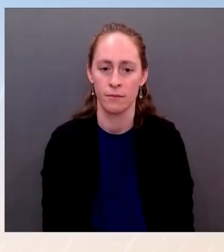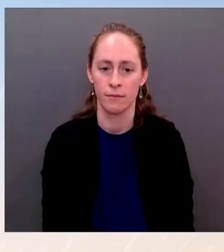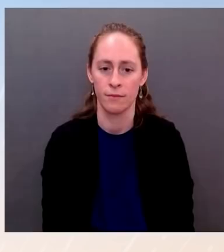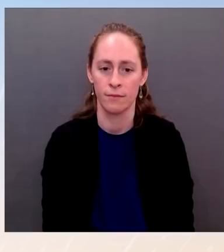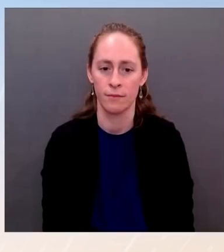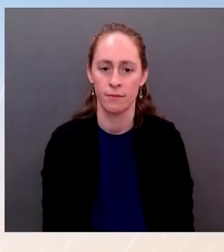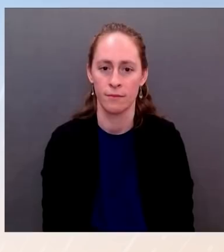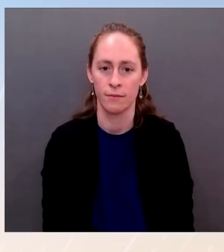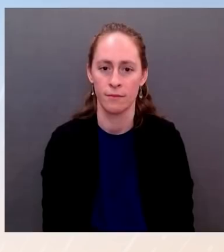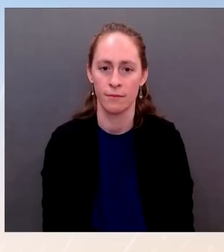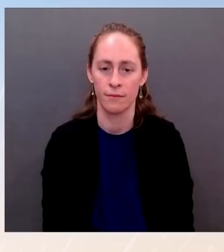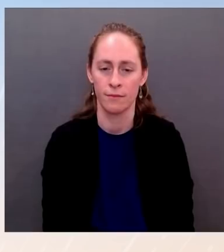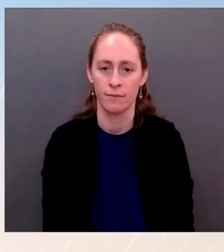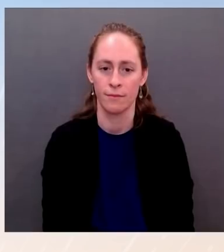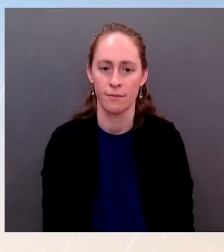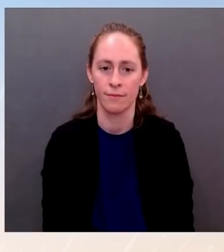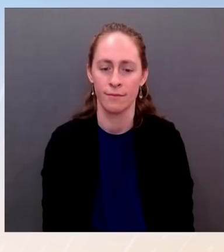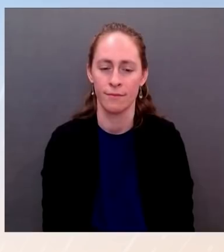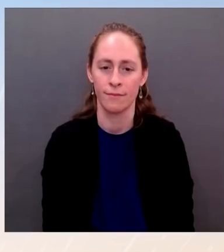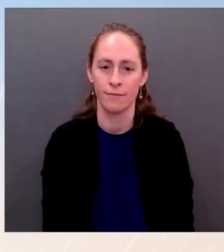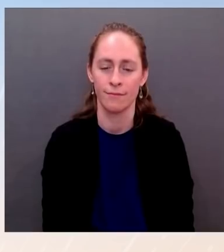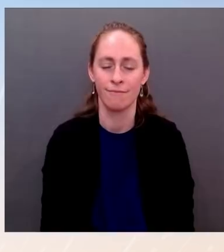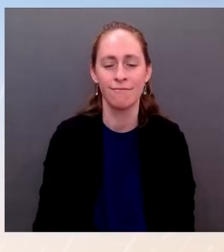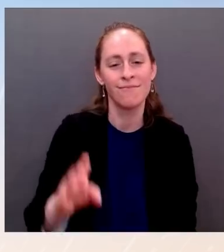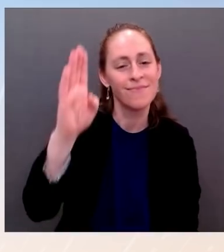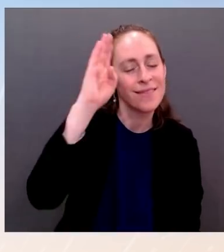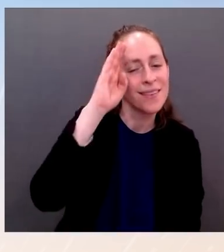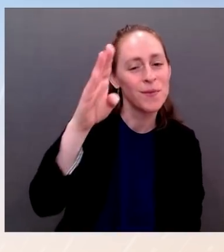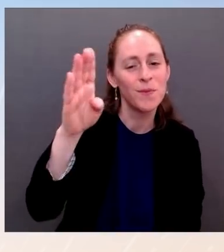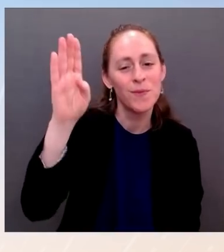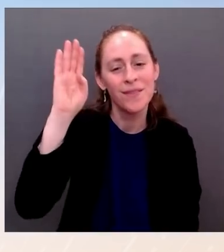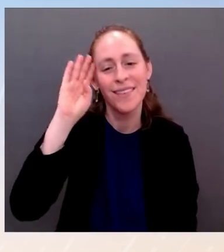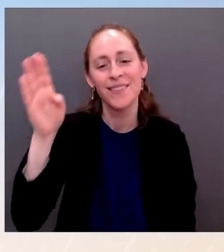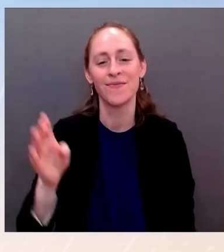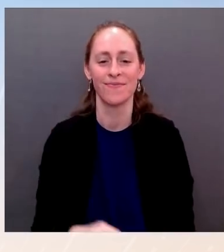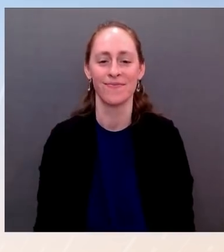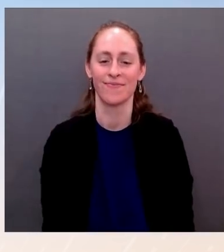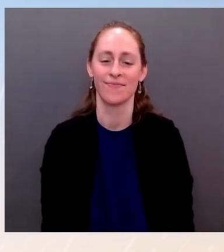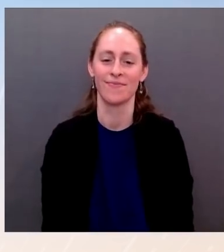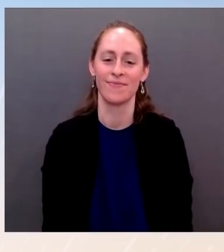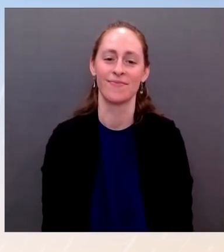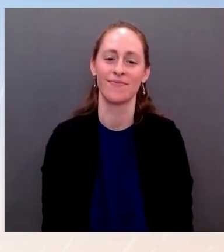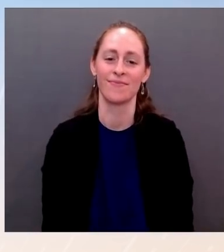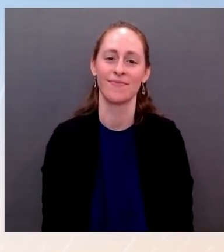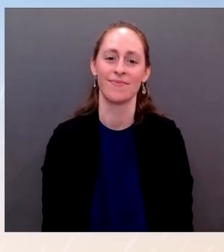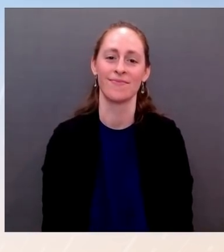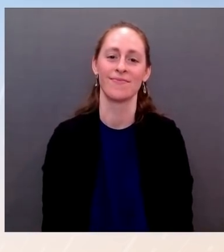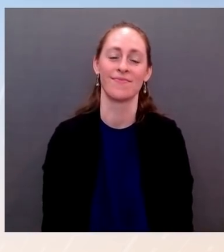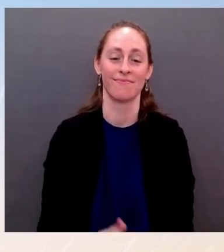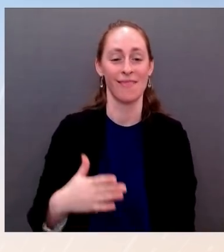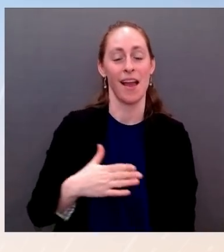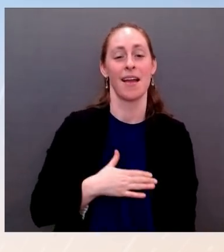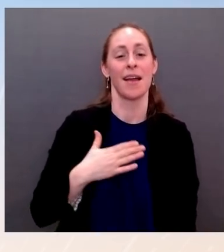Ms. Psaki: Hi, everyone. The Press: Happy Friday. Ms. Psaki: Happy Friday. So, we are joined by our National Security Advisor,